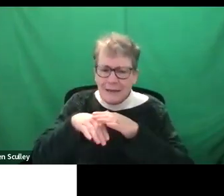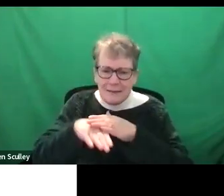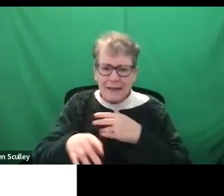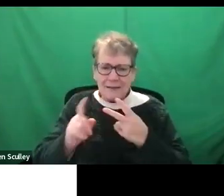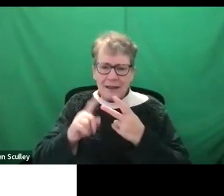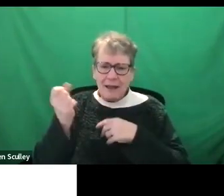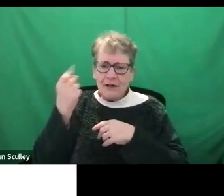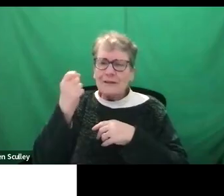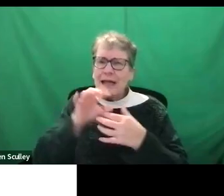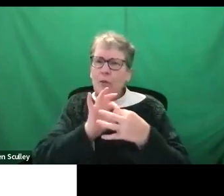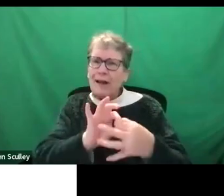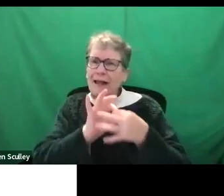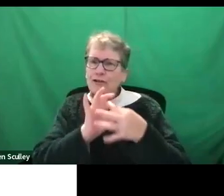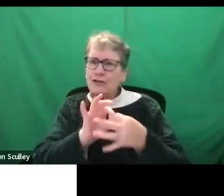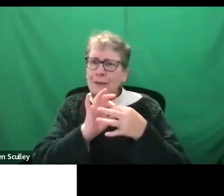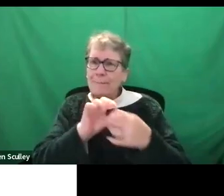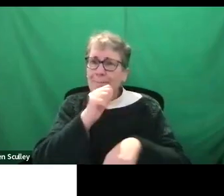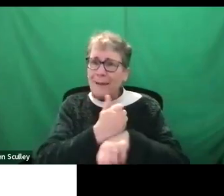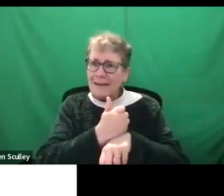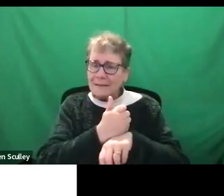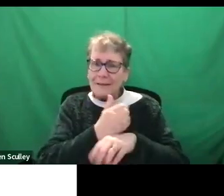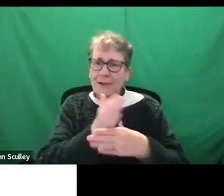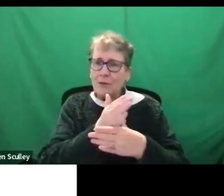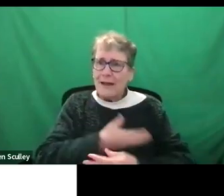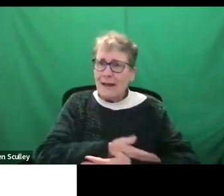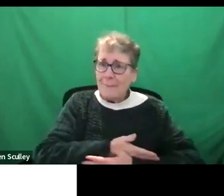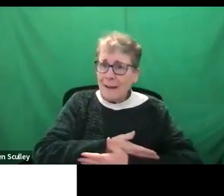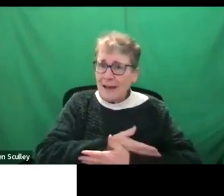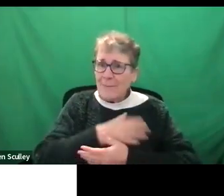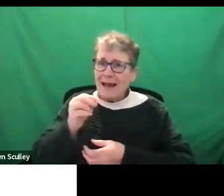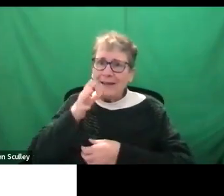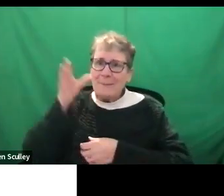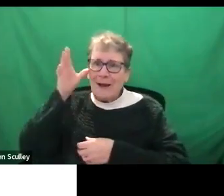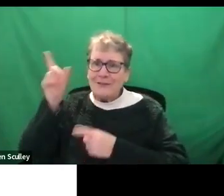So I will focus on how guidance, language access, and relationship-based practice